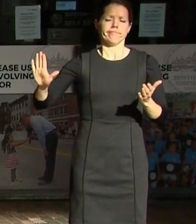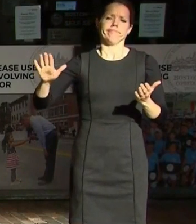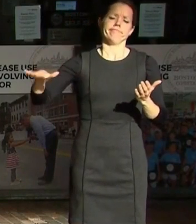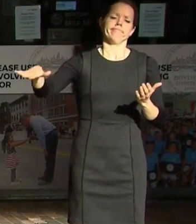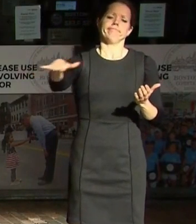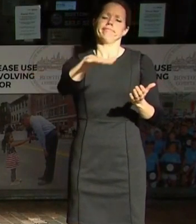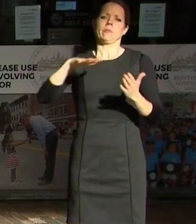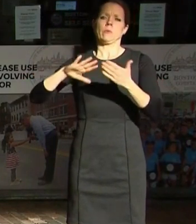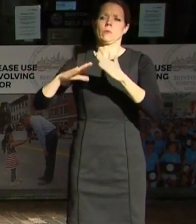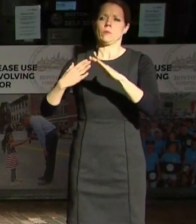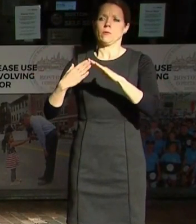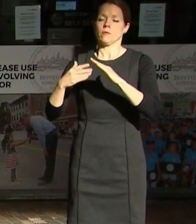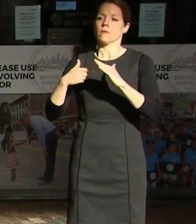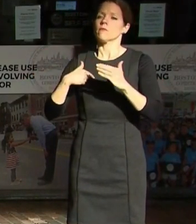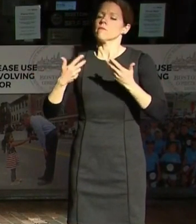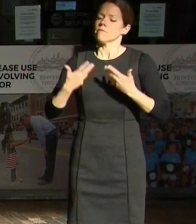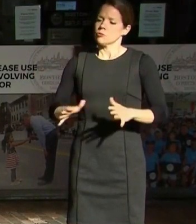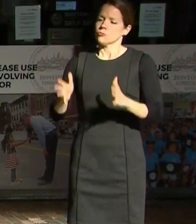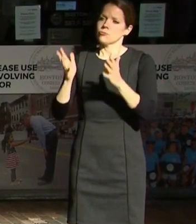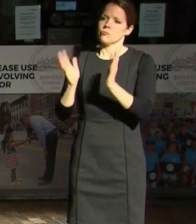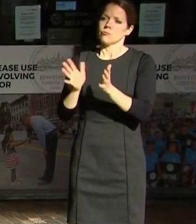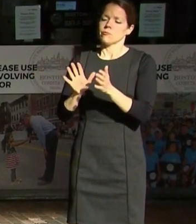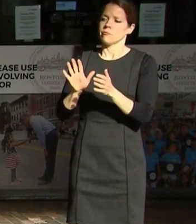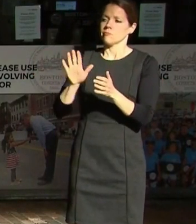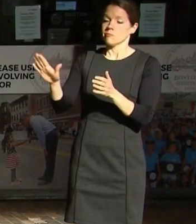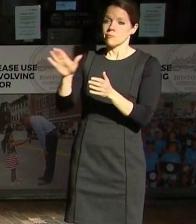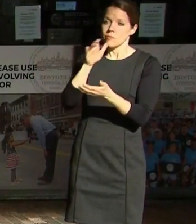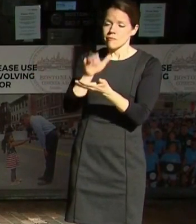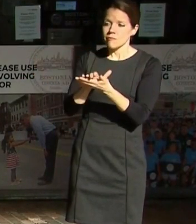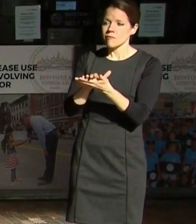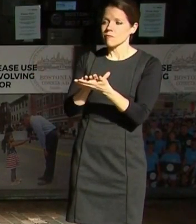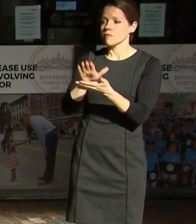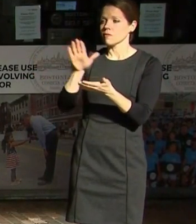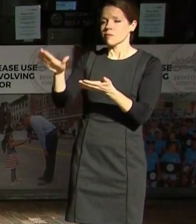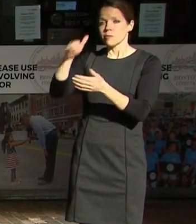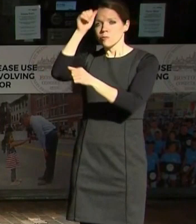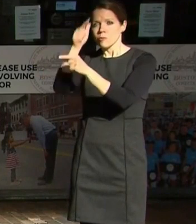COMMISSIONERS COMMENDATIONS IN SERVICE TO HIS COMMUNITY.